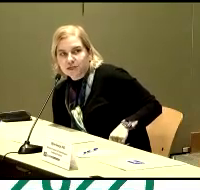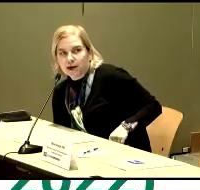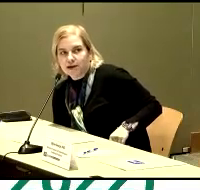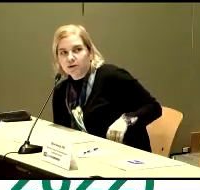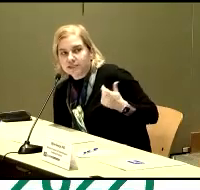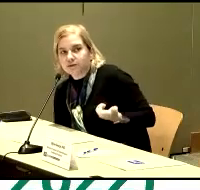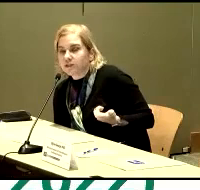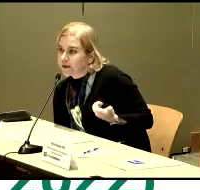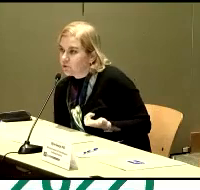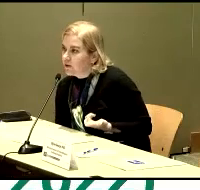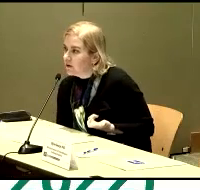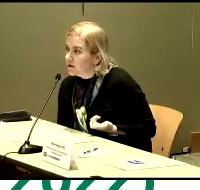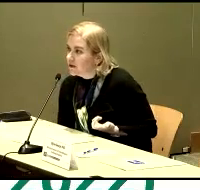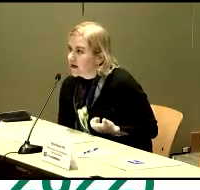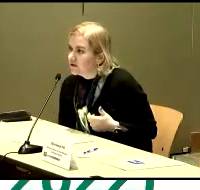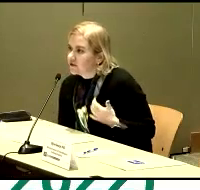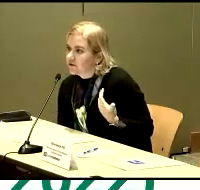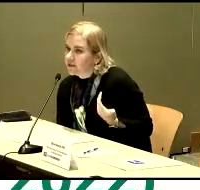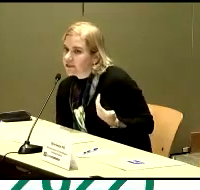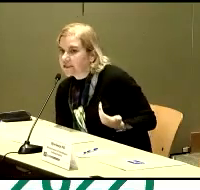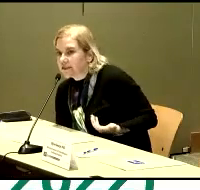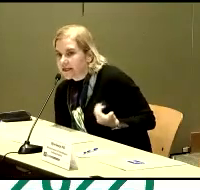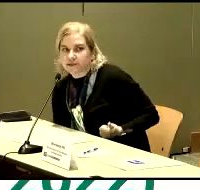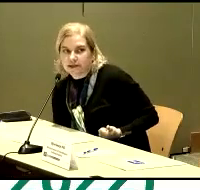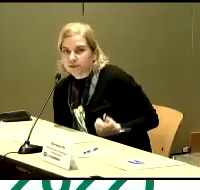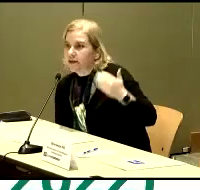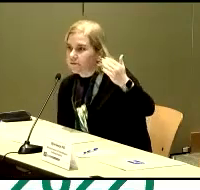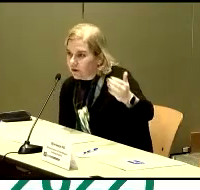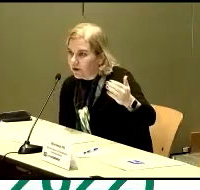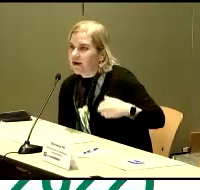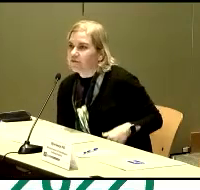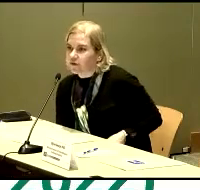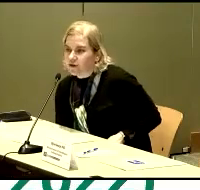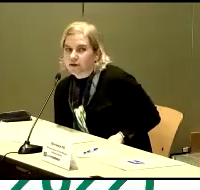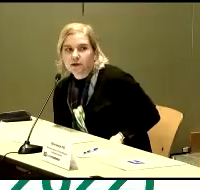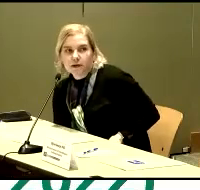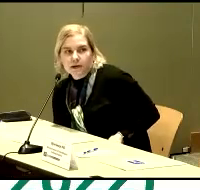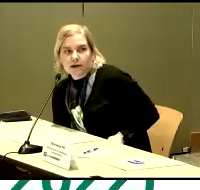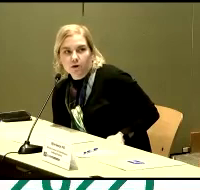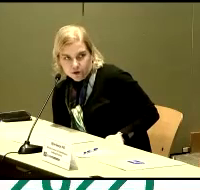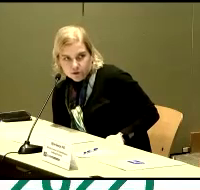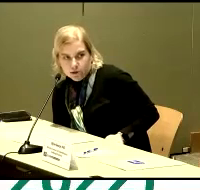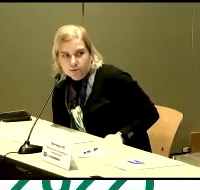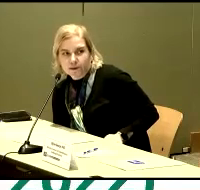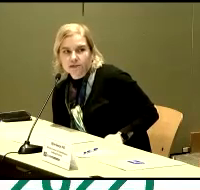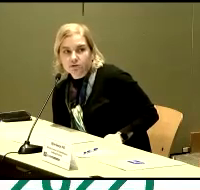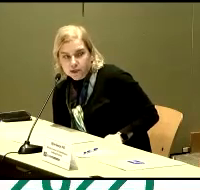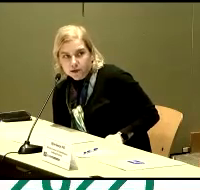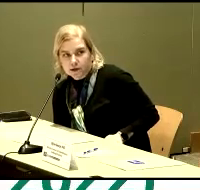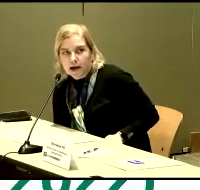You can see this one's about $21 million, so it's less than 10% of what we have for the overdose work, but it's critical.